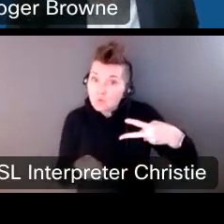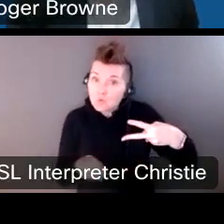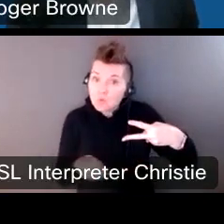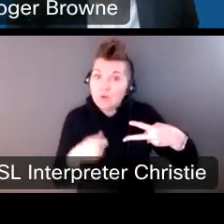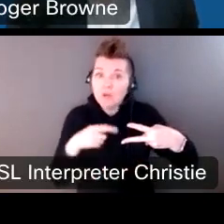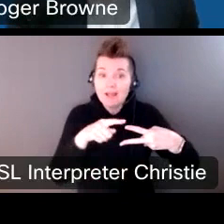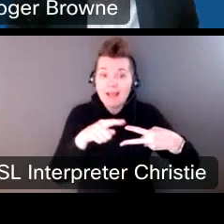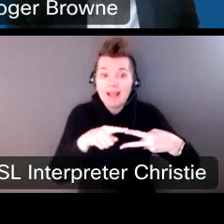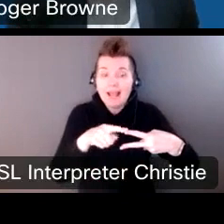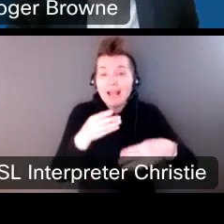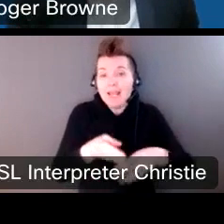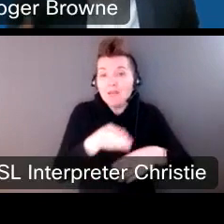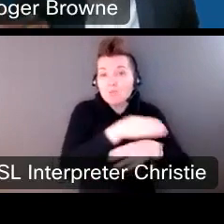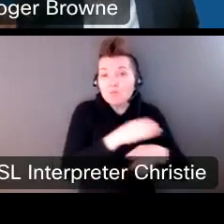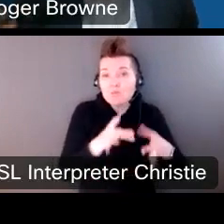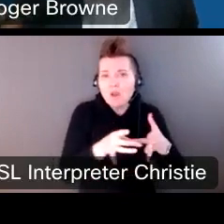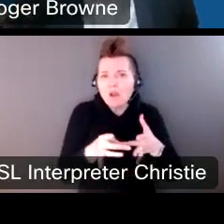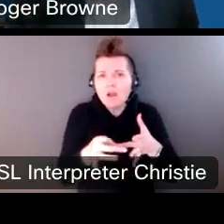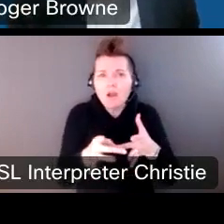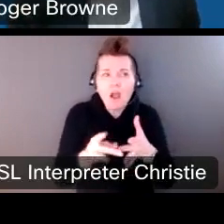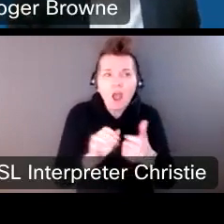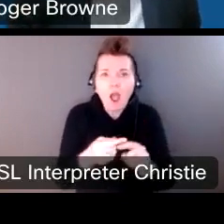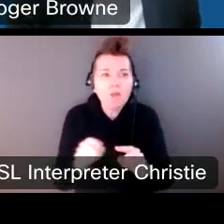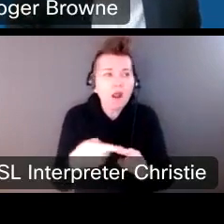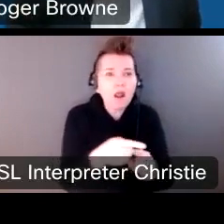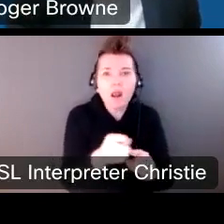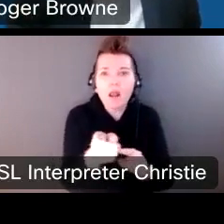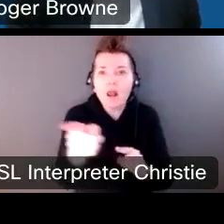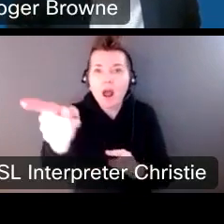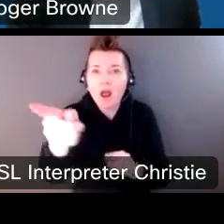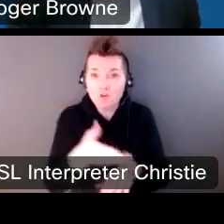wayfinding around construction work zones as Stuart as mentioned, as well as status